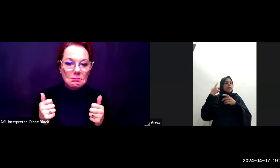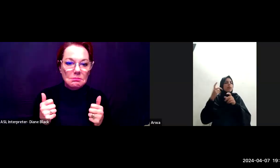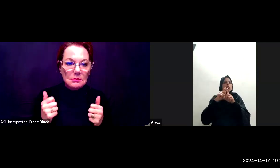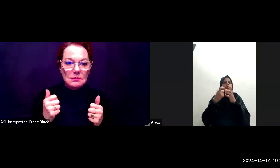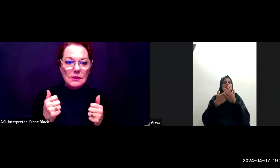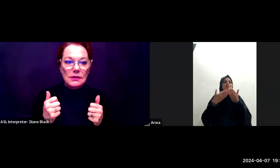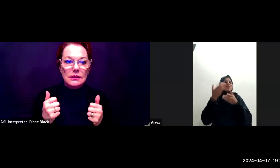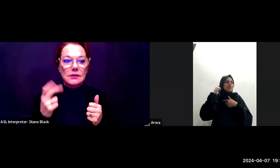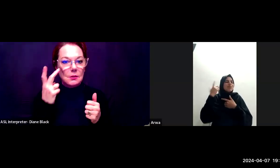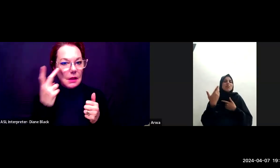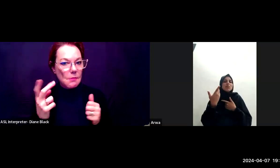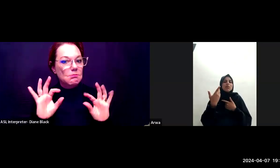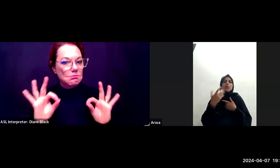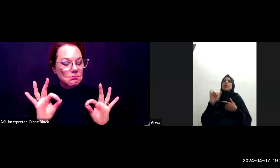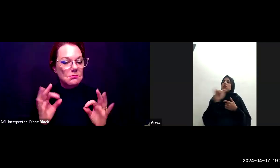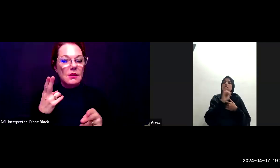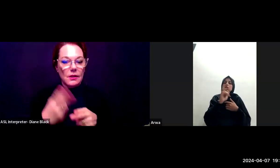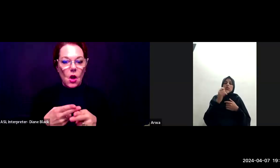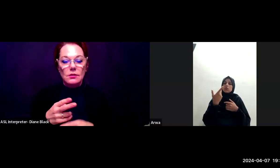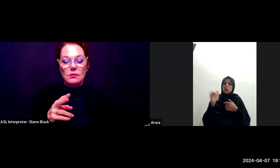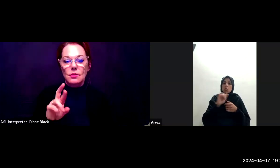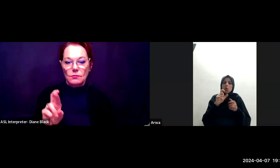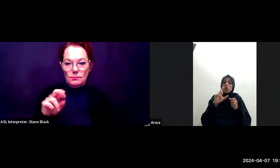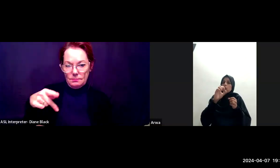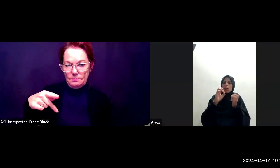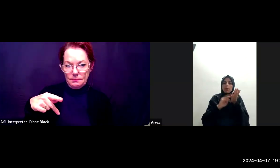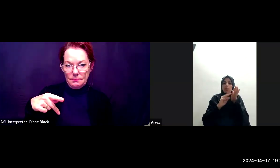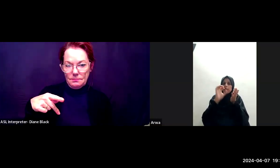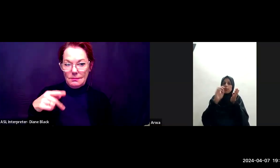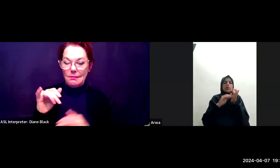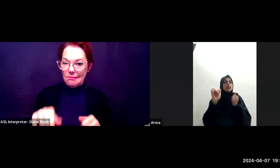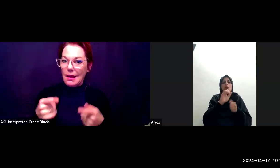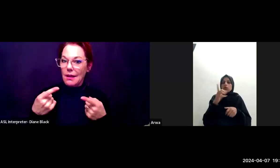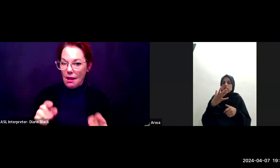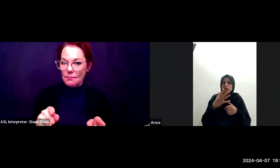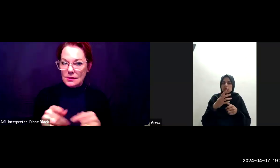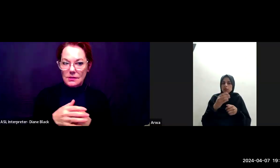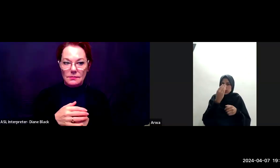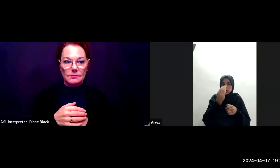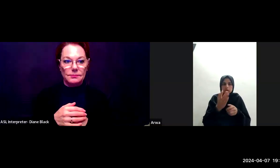Okay it's not uncommon to happen and can't blame the clinician for that because in India they see